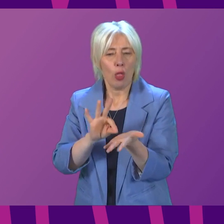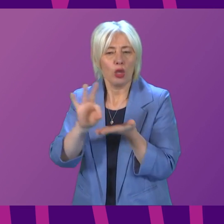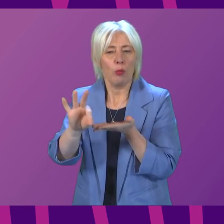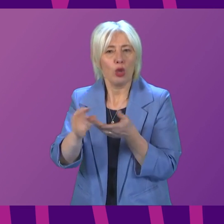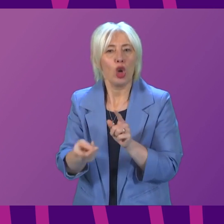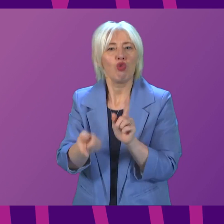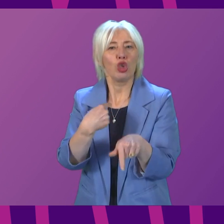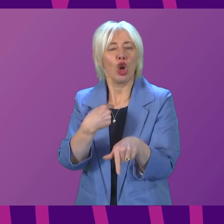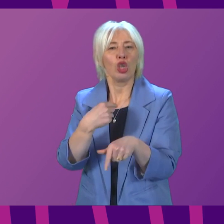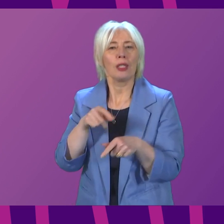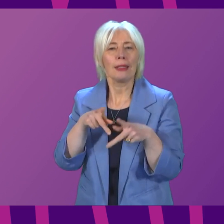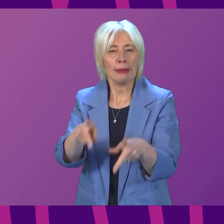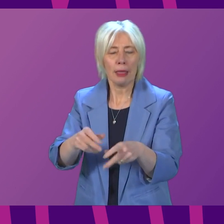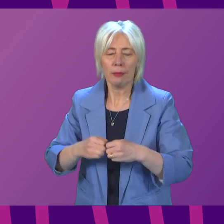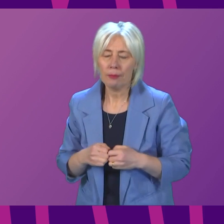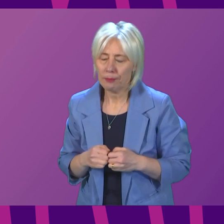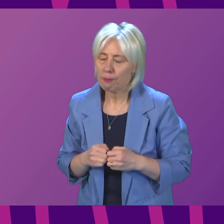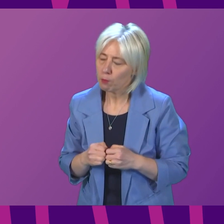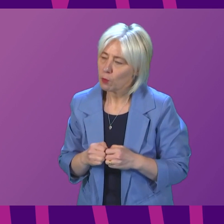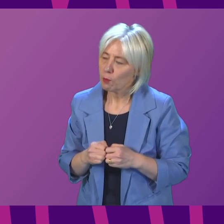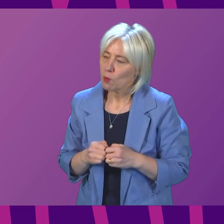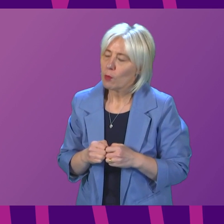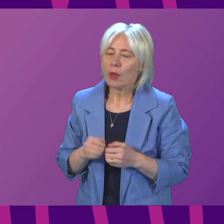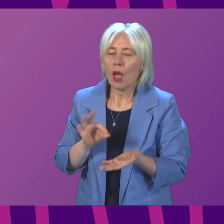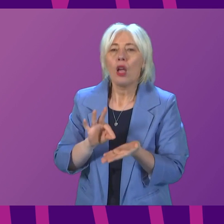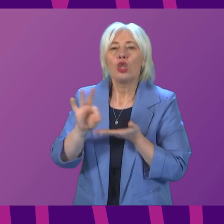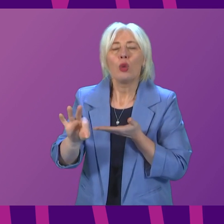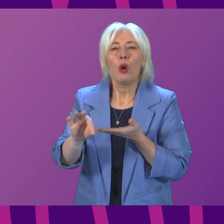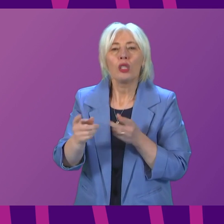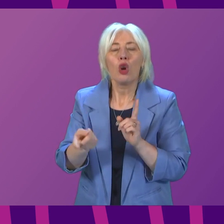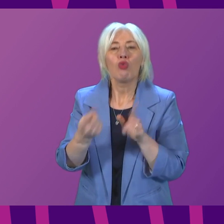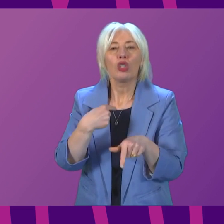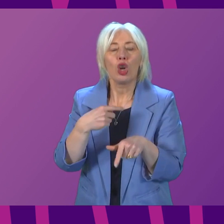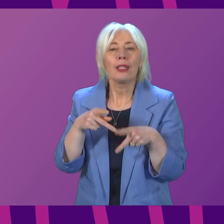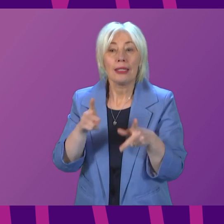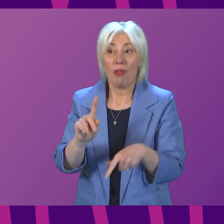Our deposit return scheme, which is the first in the United Kingdom, will increase recycling,